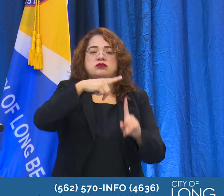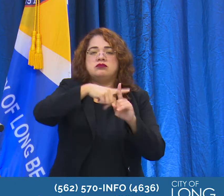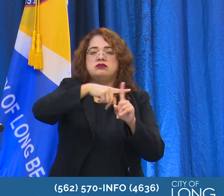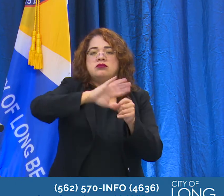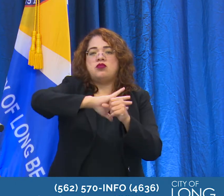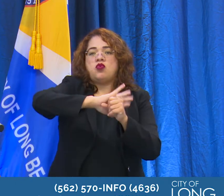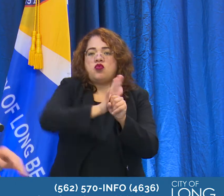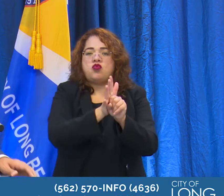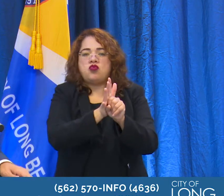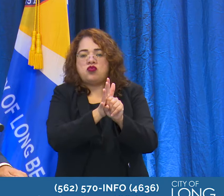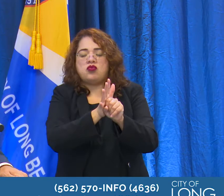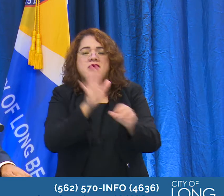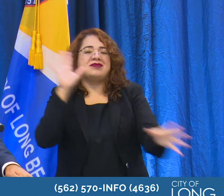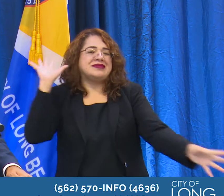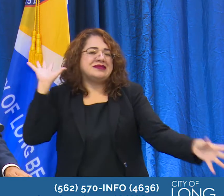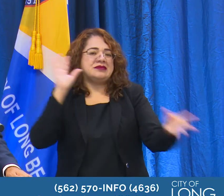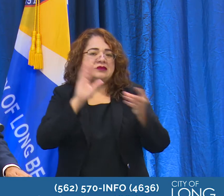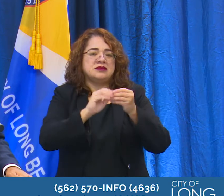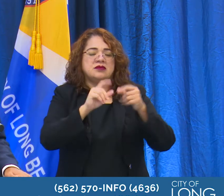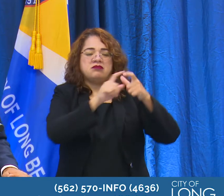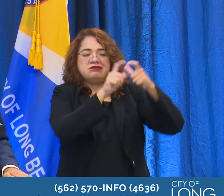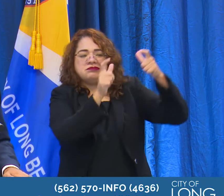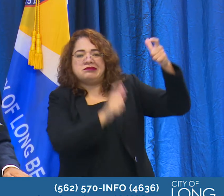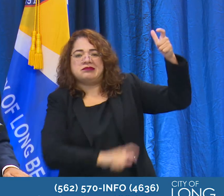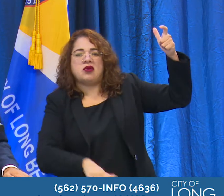reported in California. We've had about